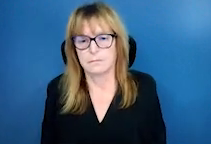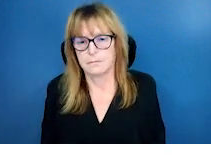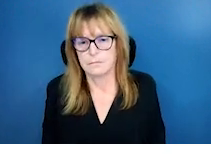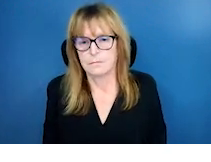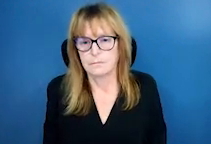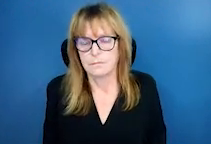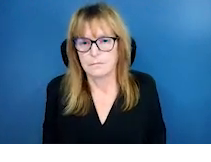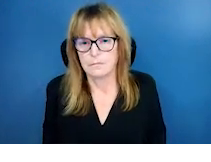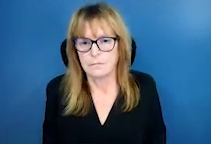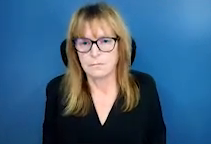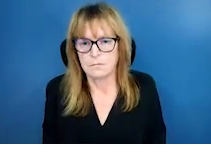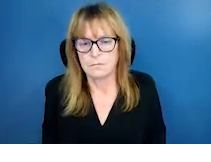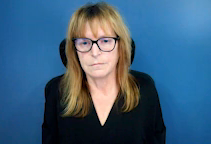Here’s an example of a funding calculation.